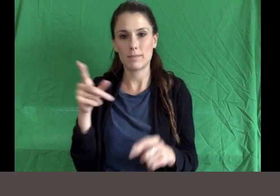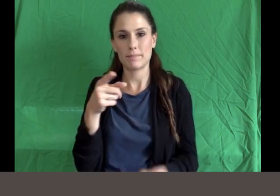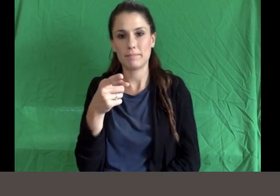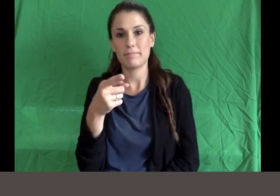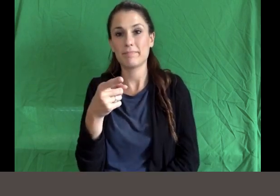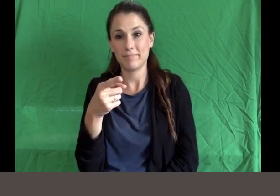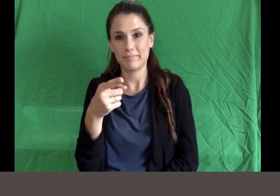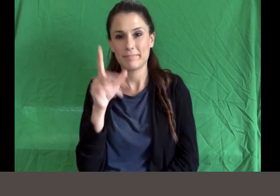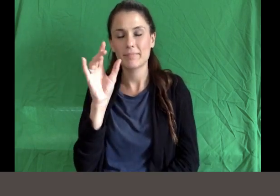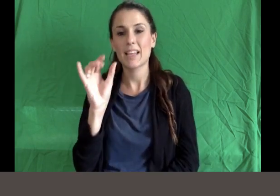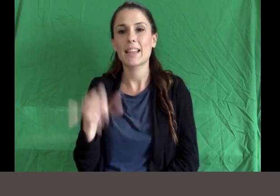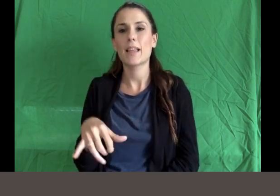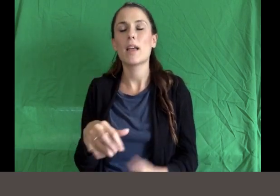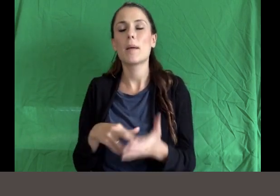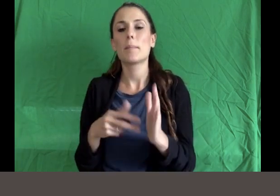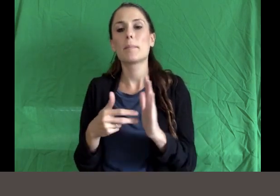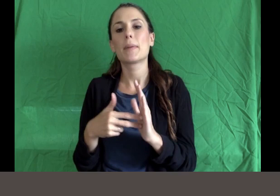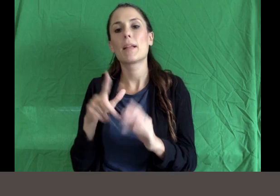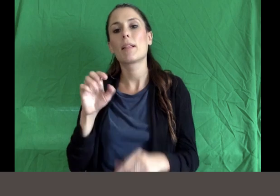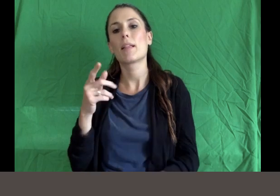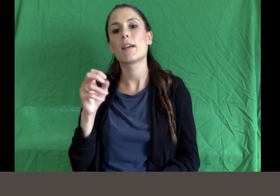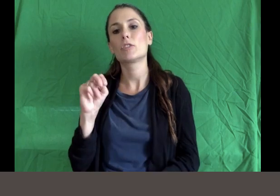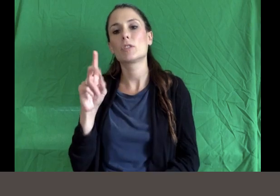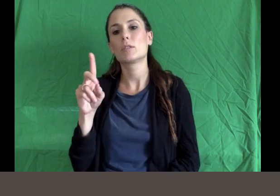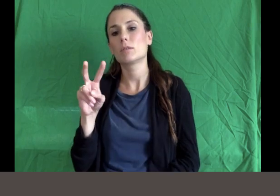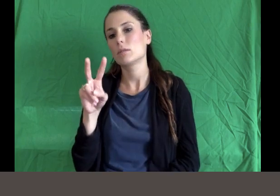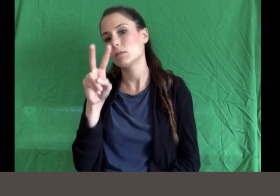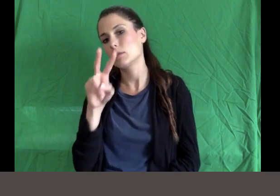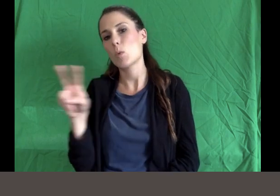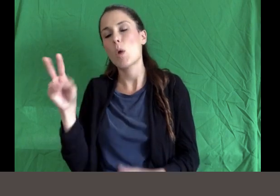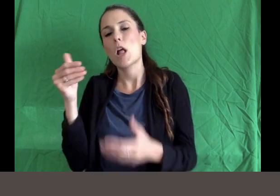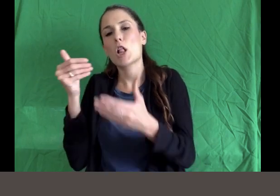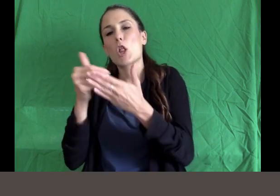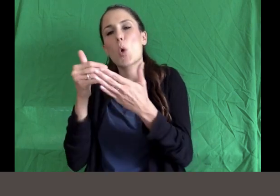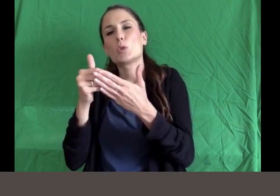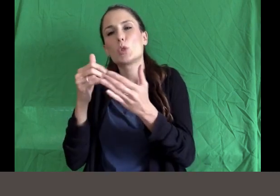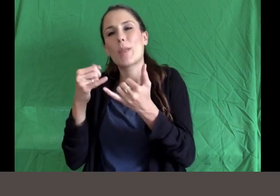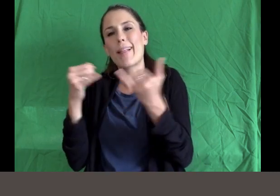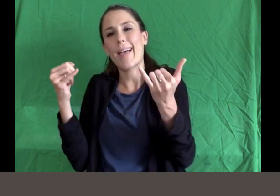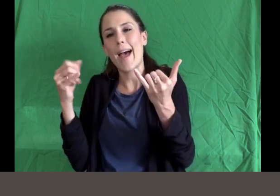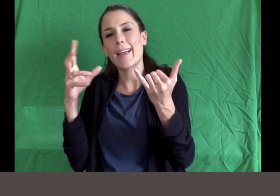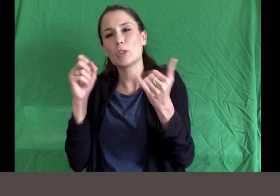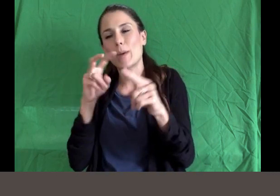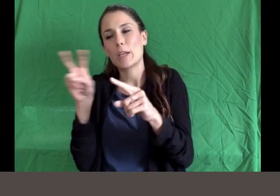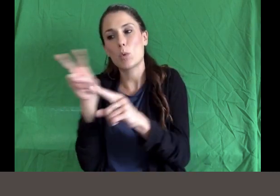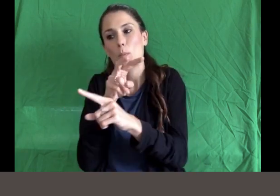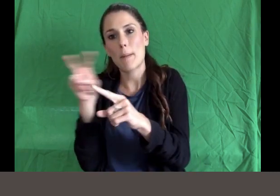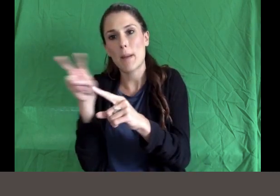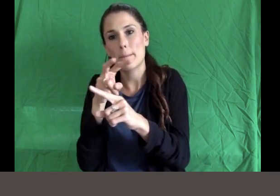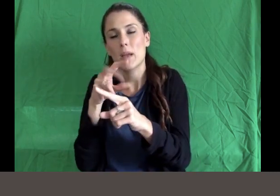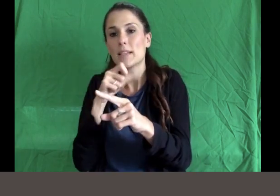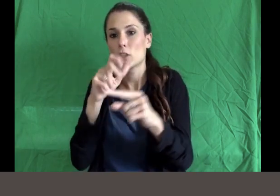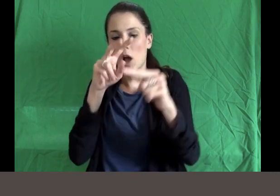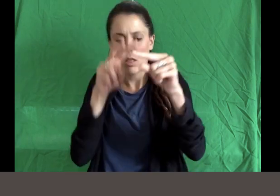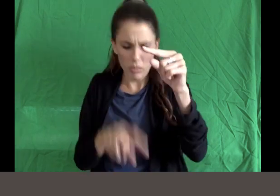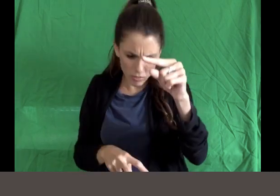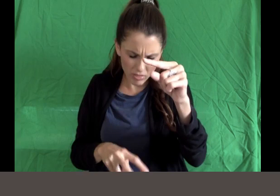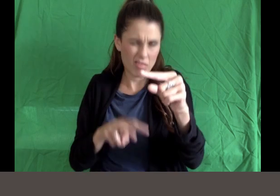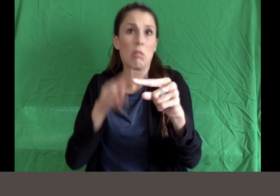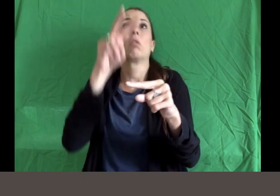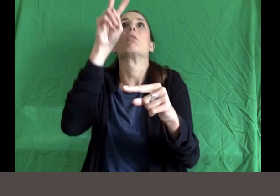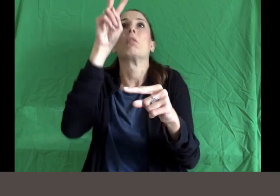i don't need to glance as far of a distance right um in perception research we call these